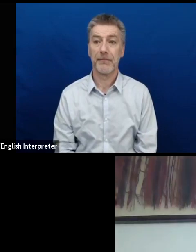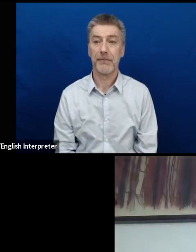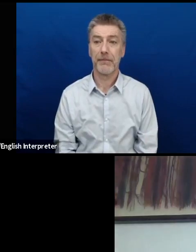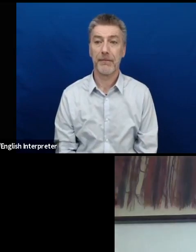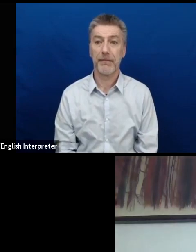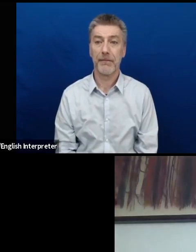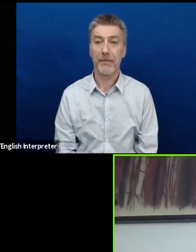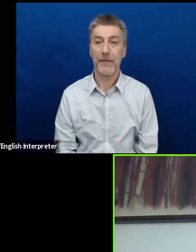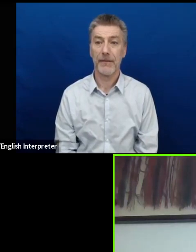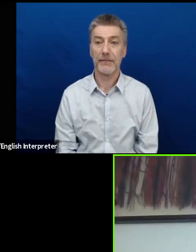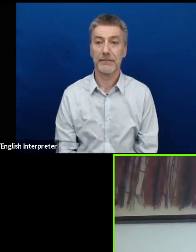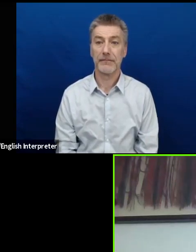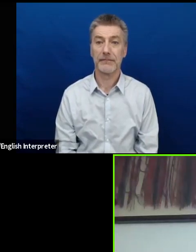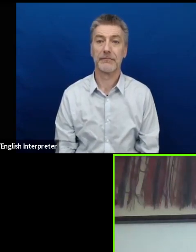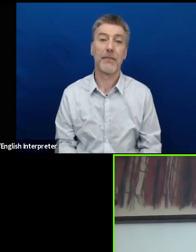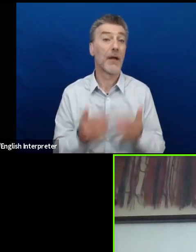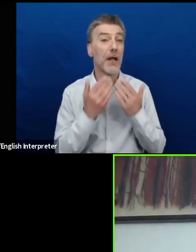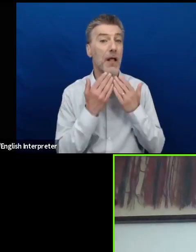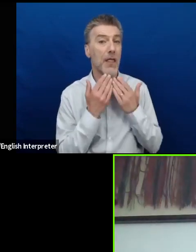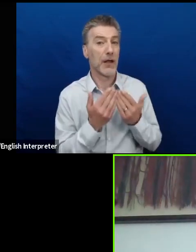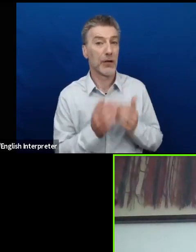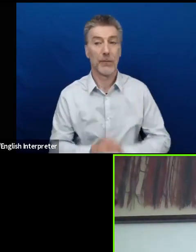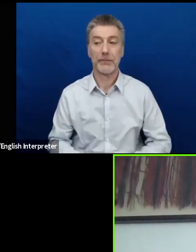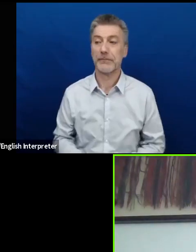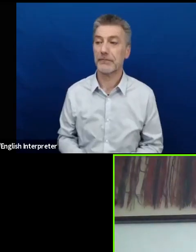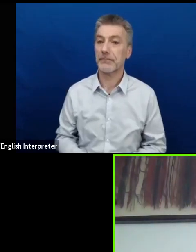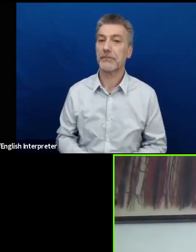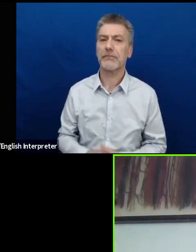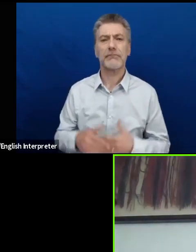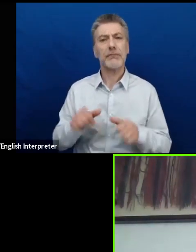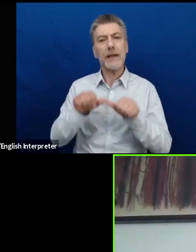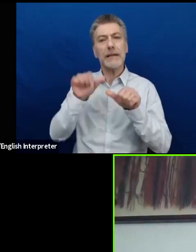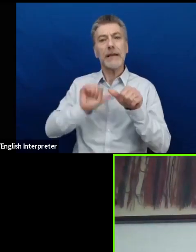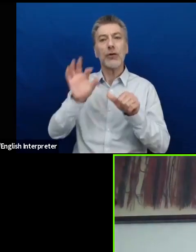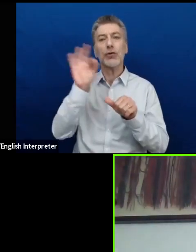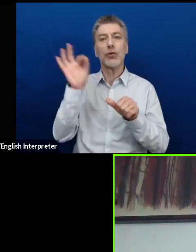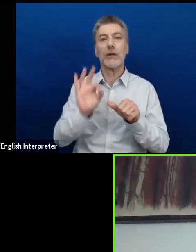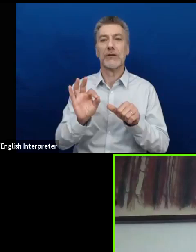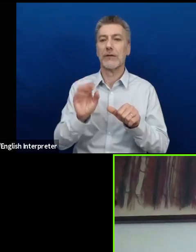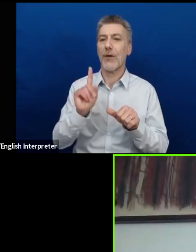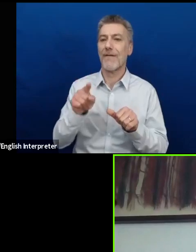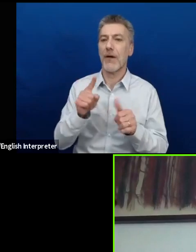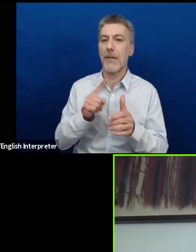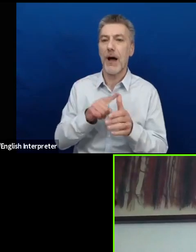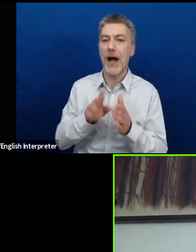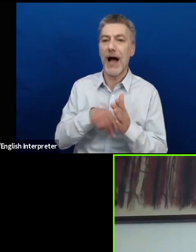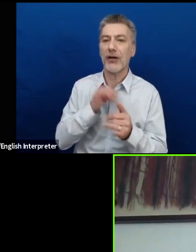settler nor native is exploring this very issue. We have committed